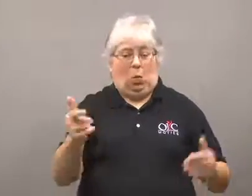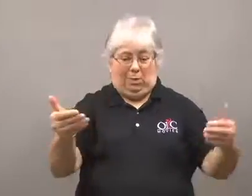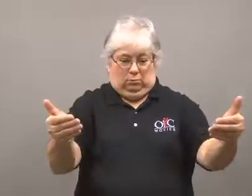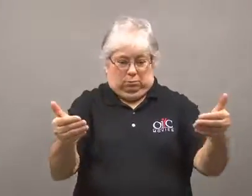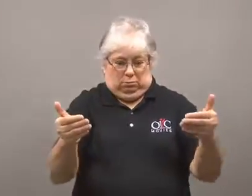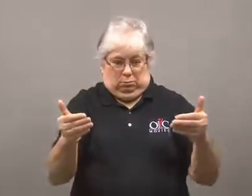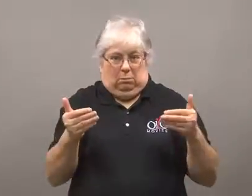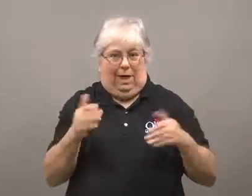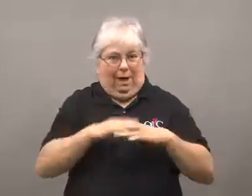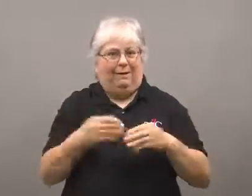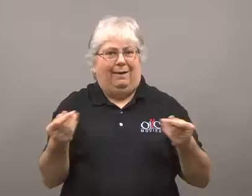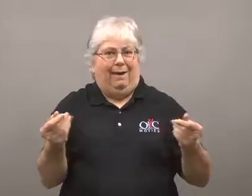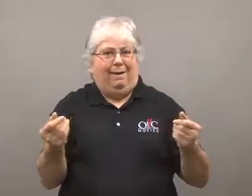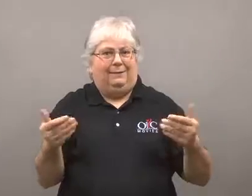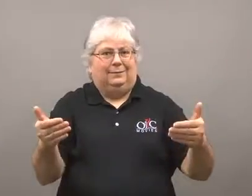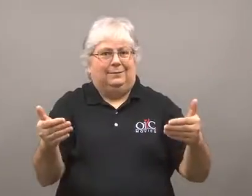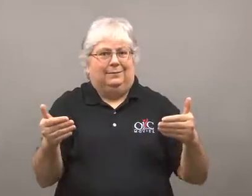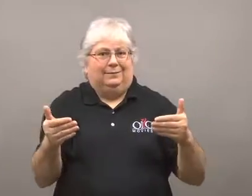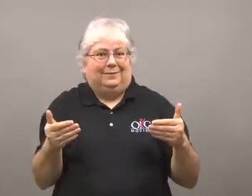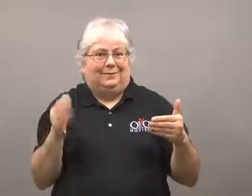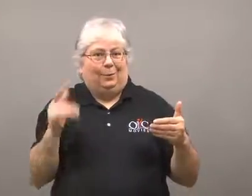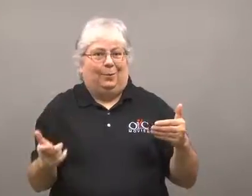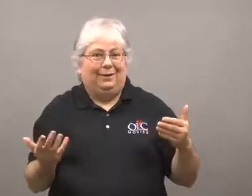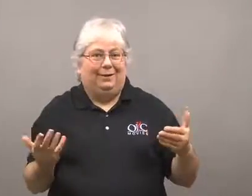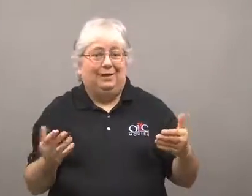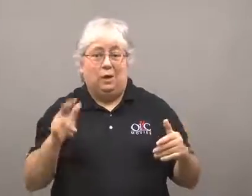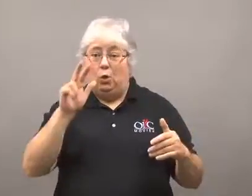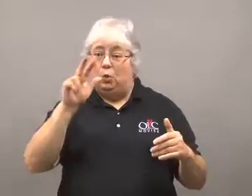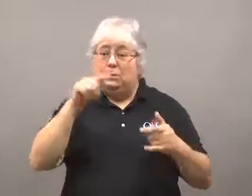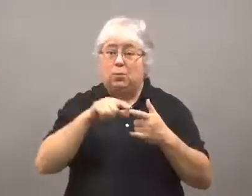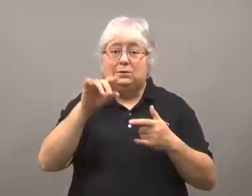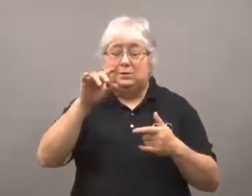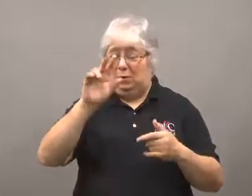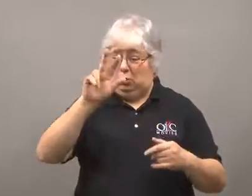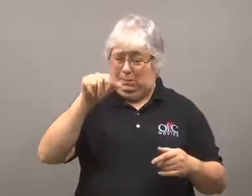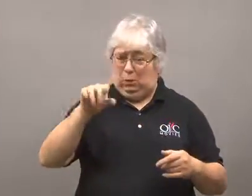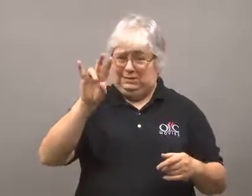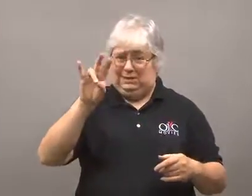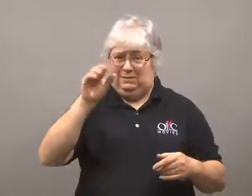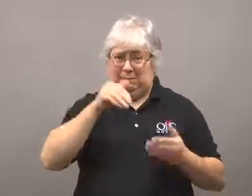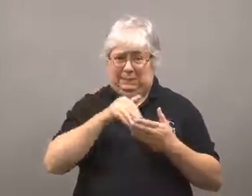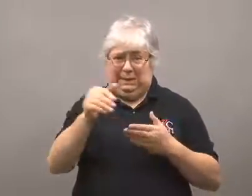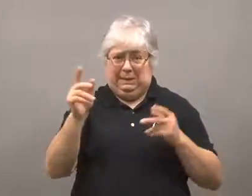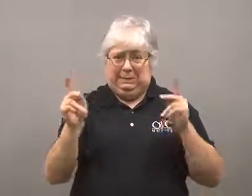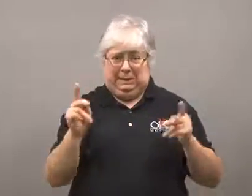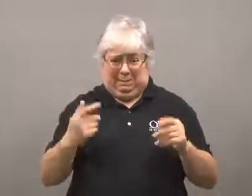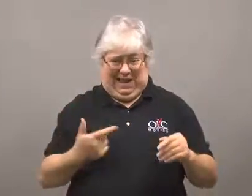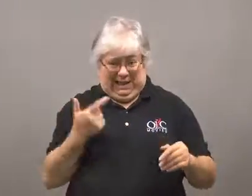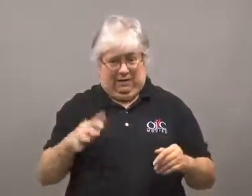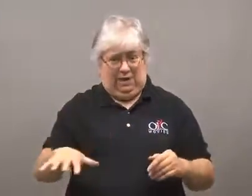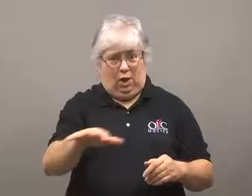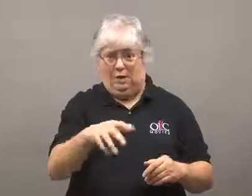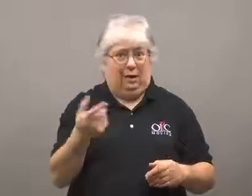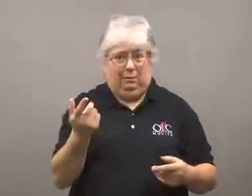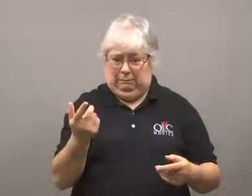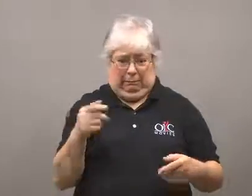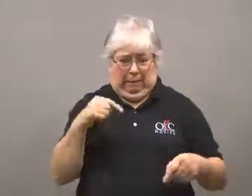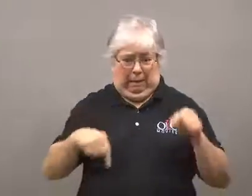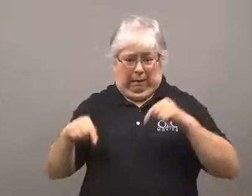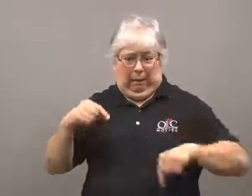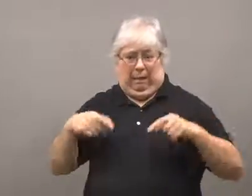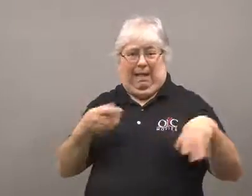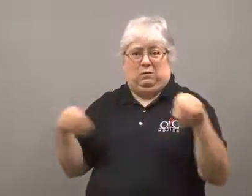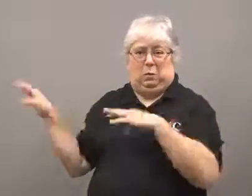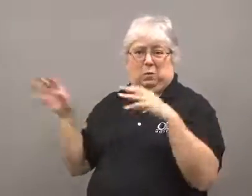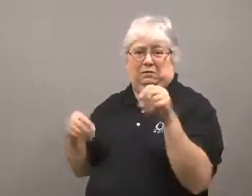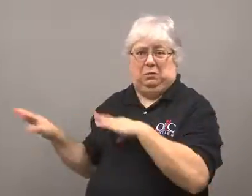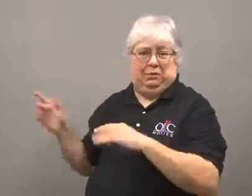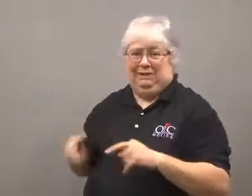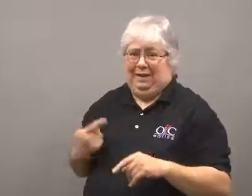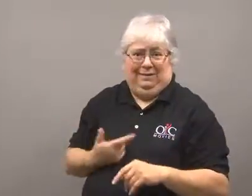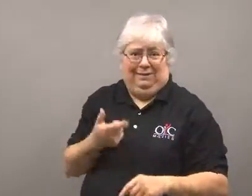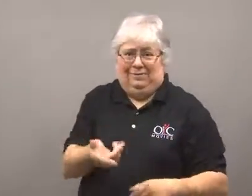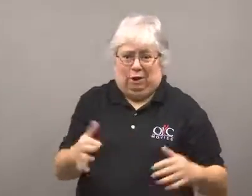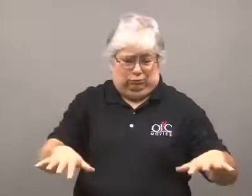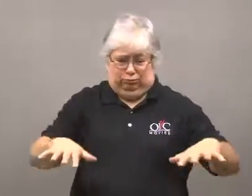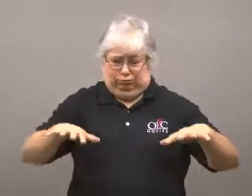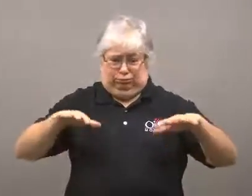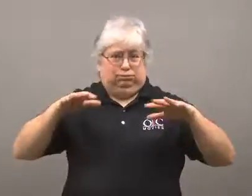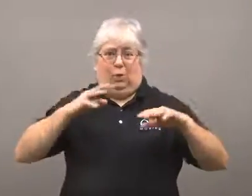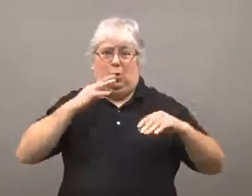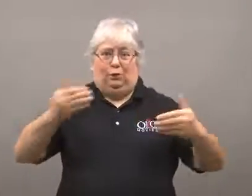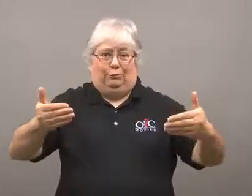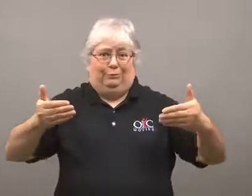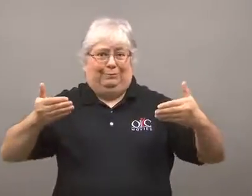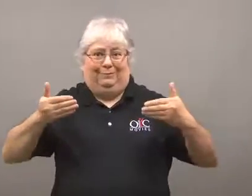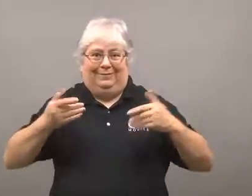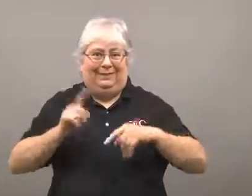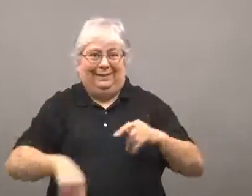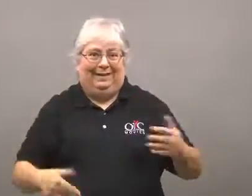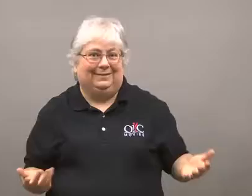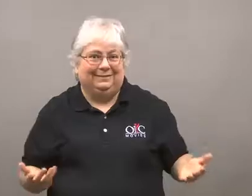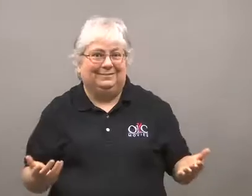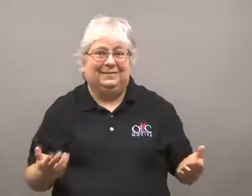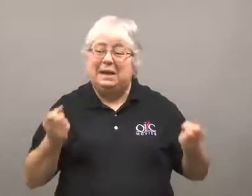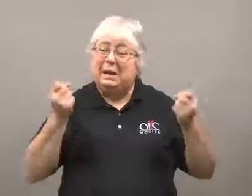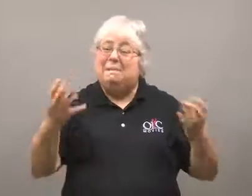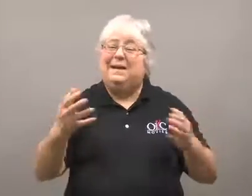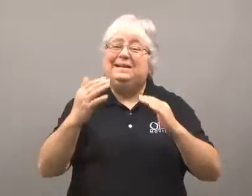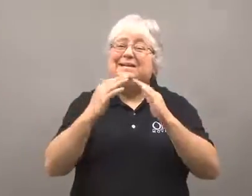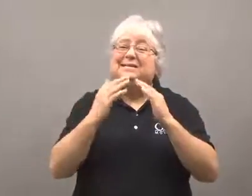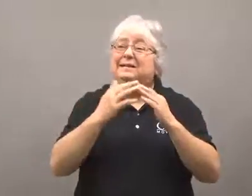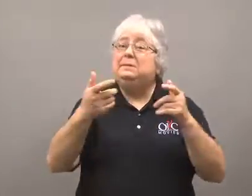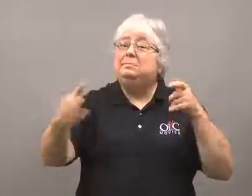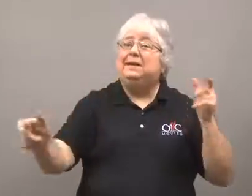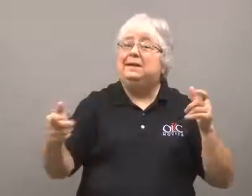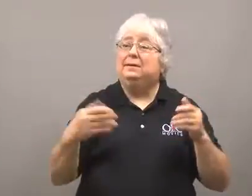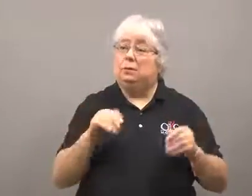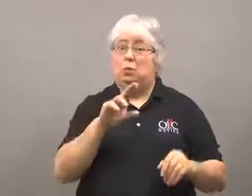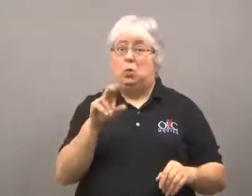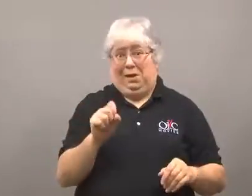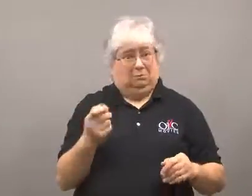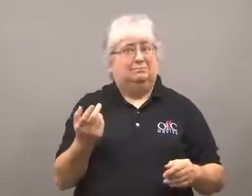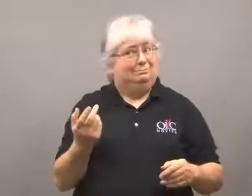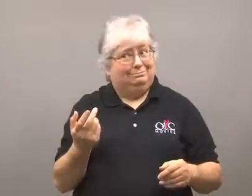would encroach on the land and displace 3.7 million people.